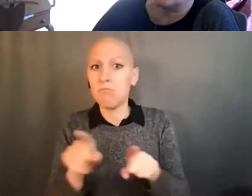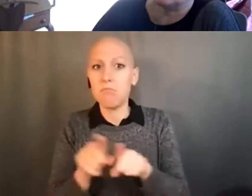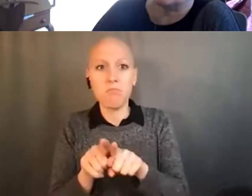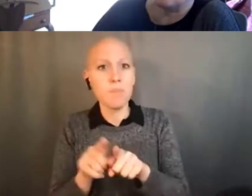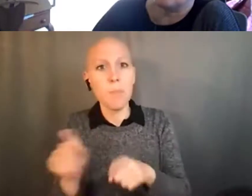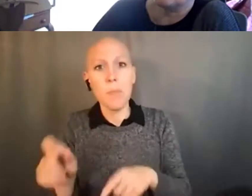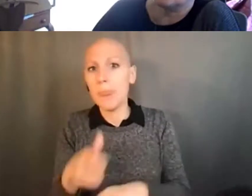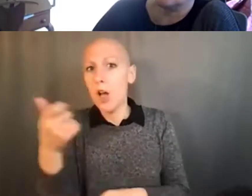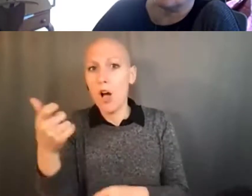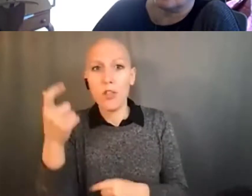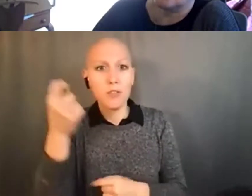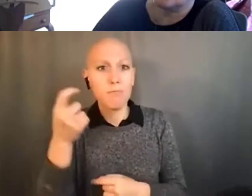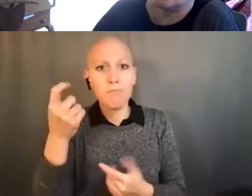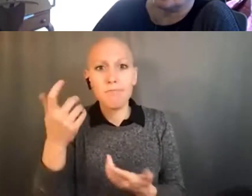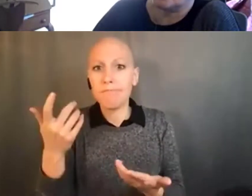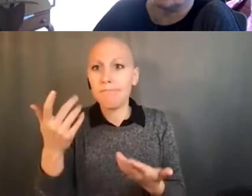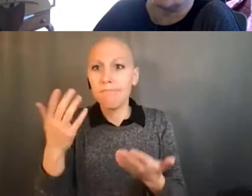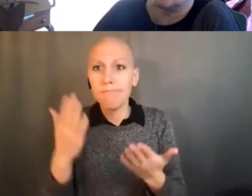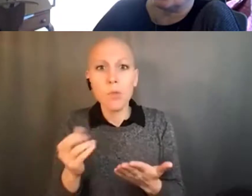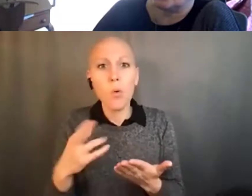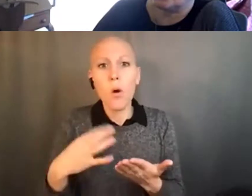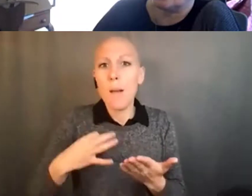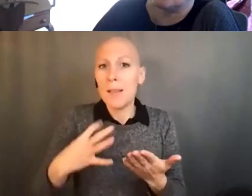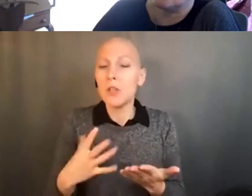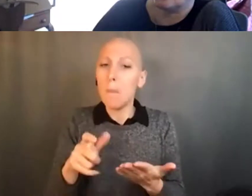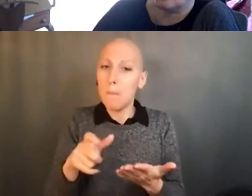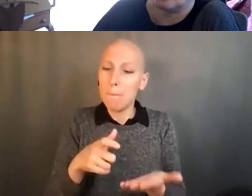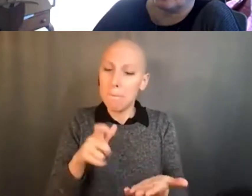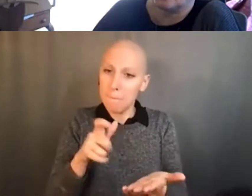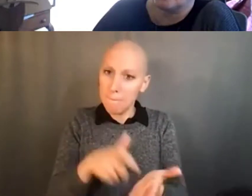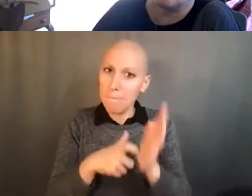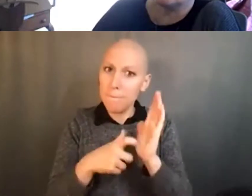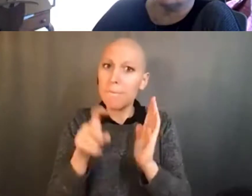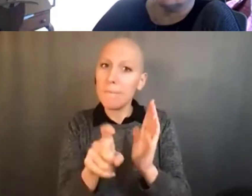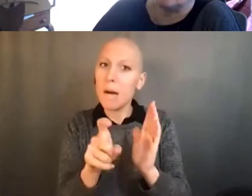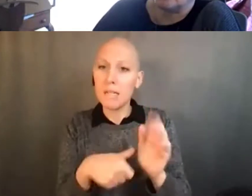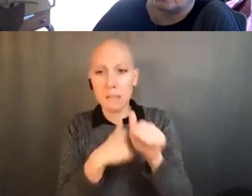Because you have to comply with the terms and conditions of award and if you've reached